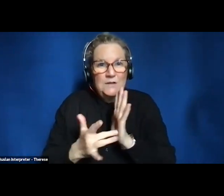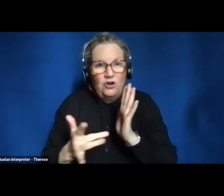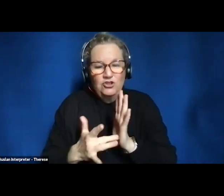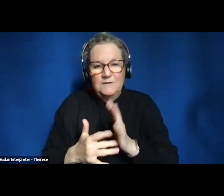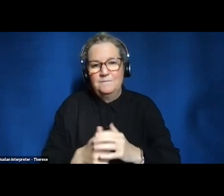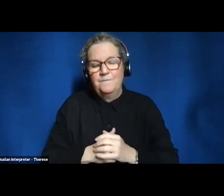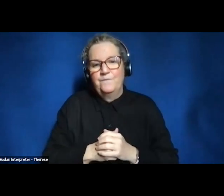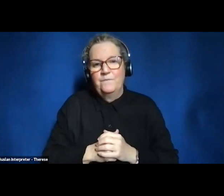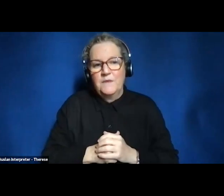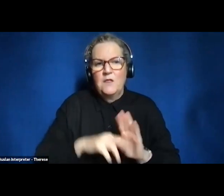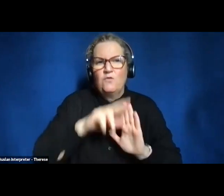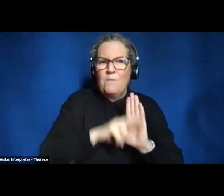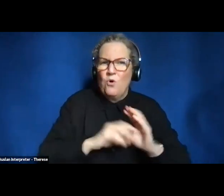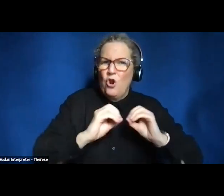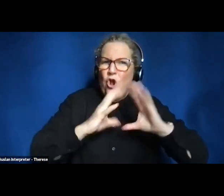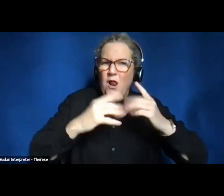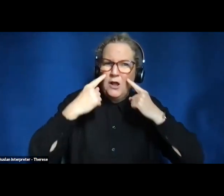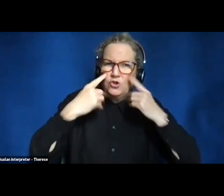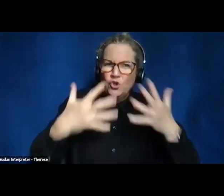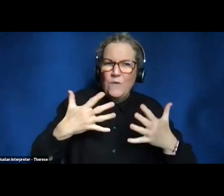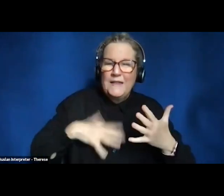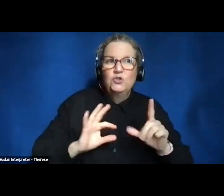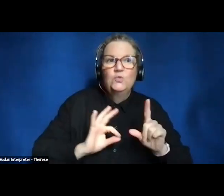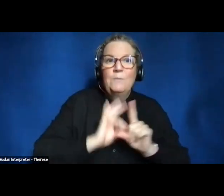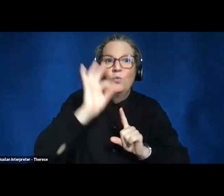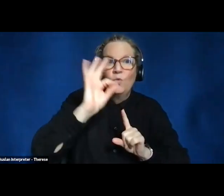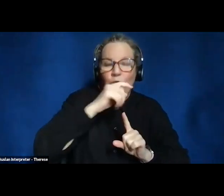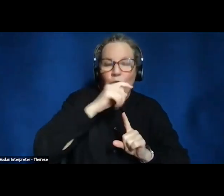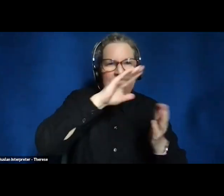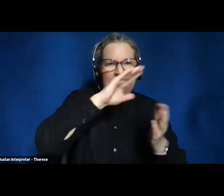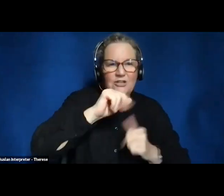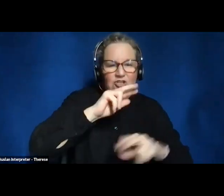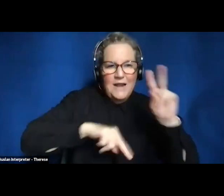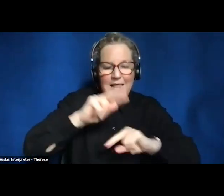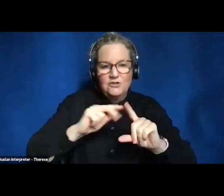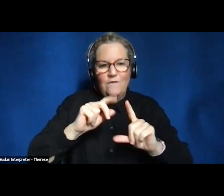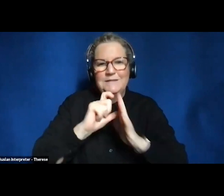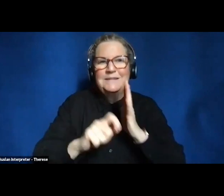And the report highlighted the need to improve the collection and analysis of disability data Australia.